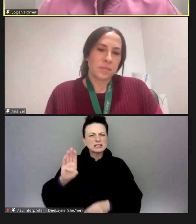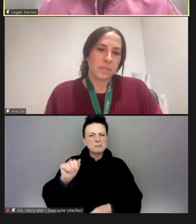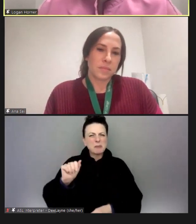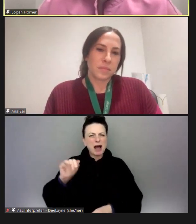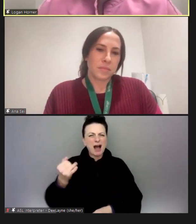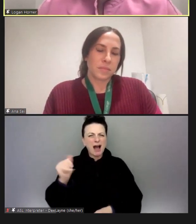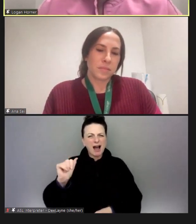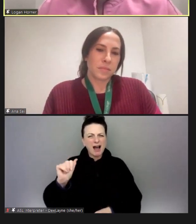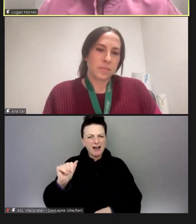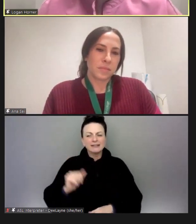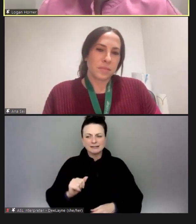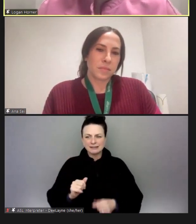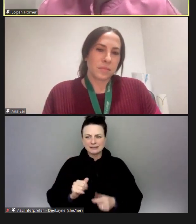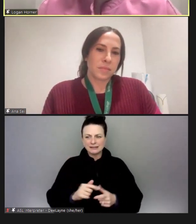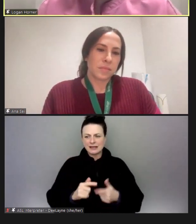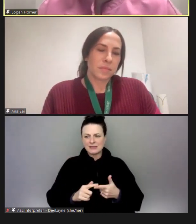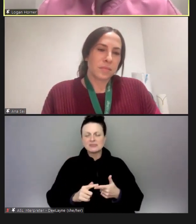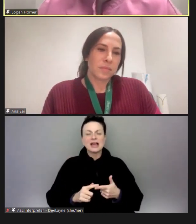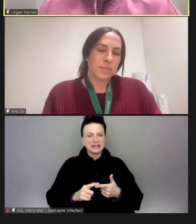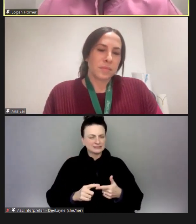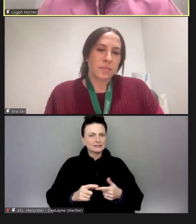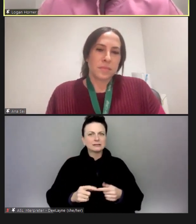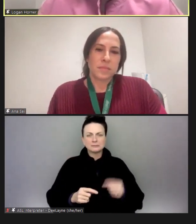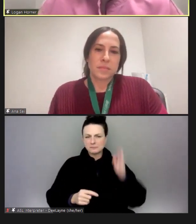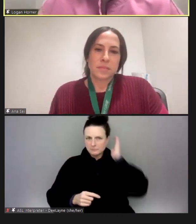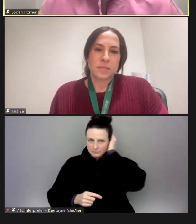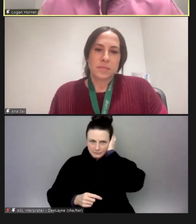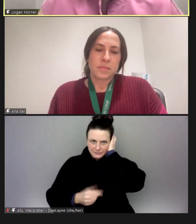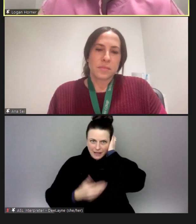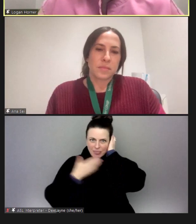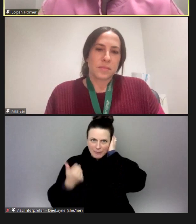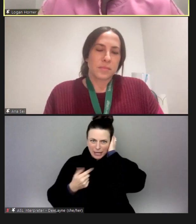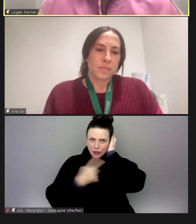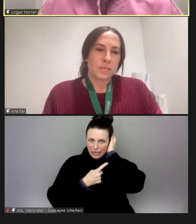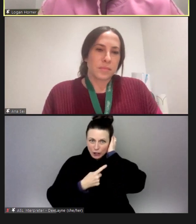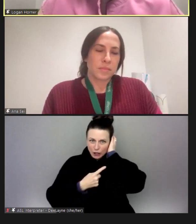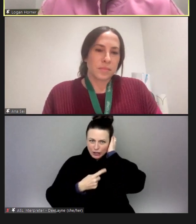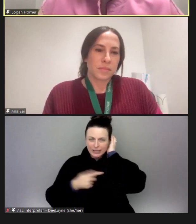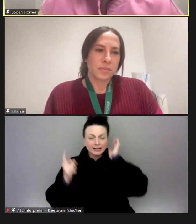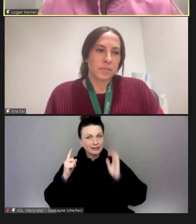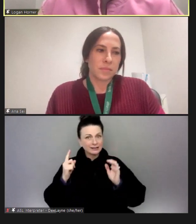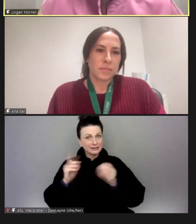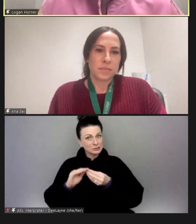muff the better hearing ear his scores